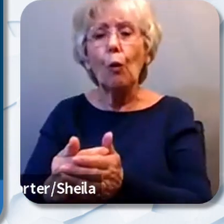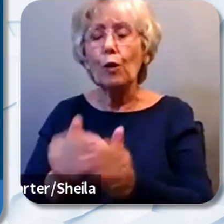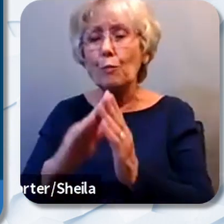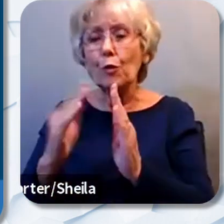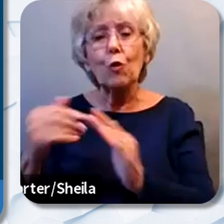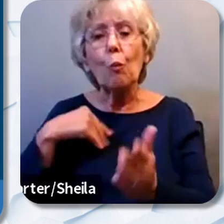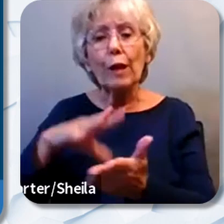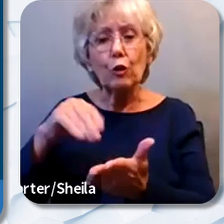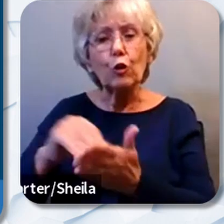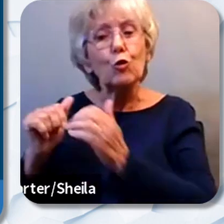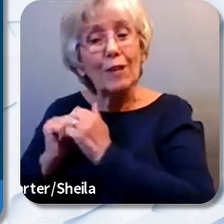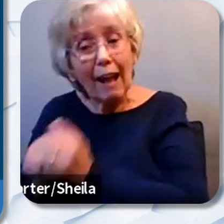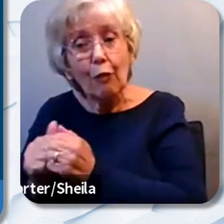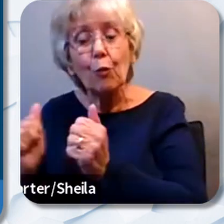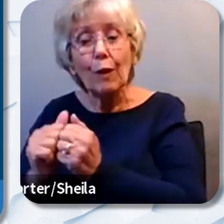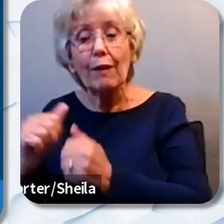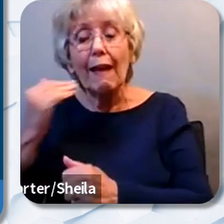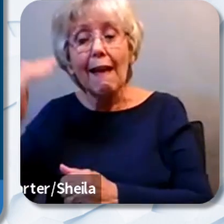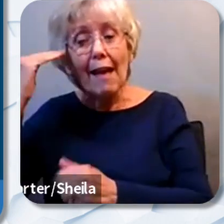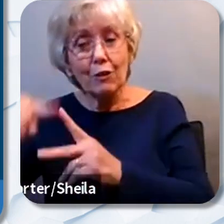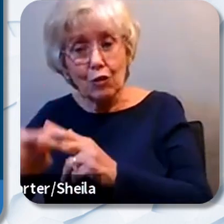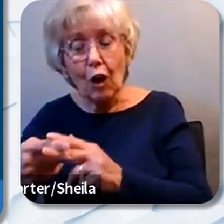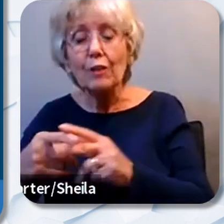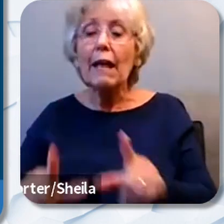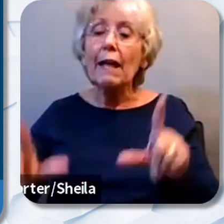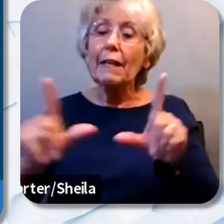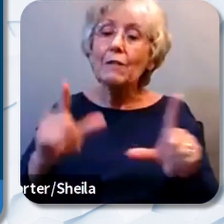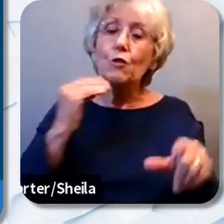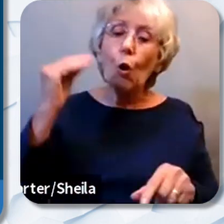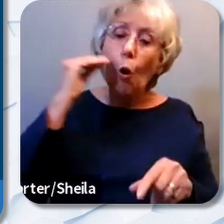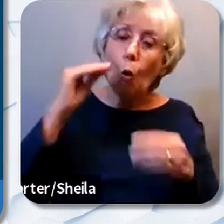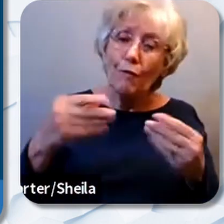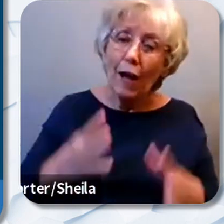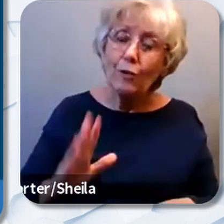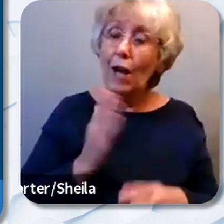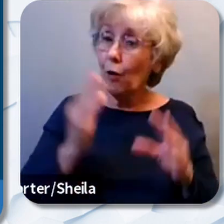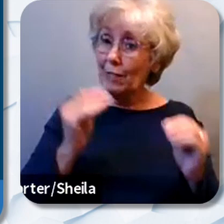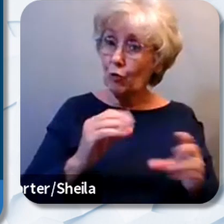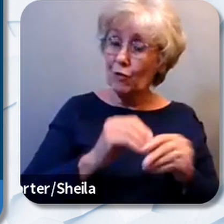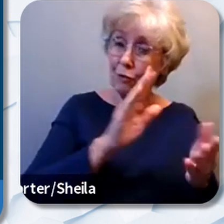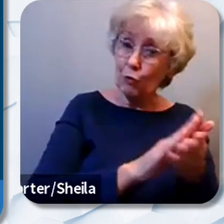side with headstart licensed home providers, so our teachers in the district learn side by side